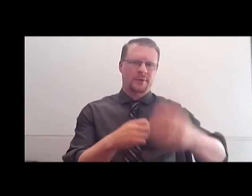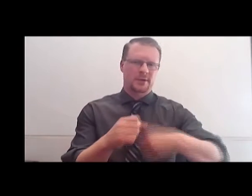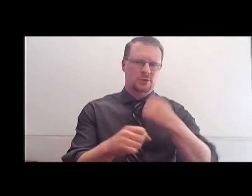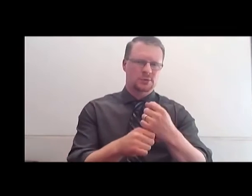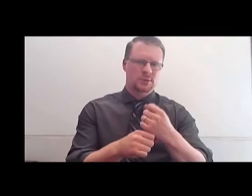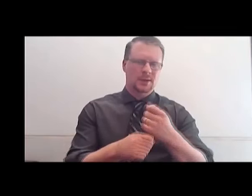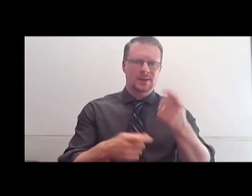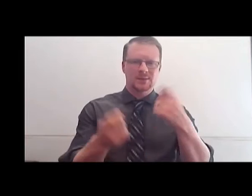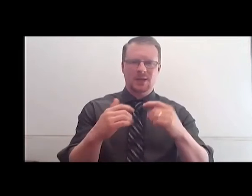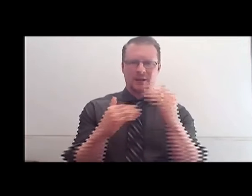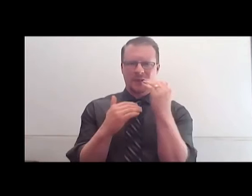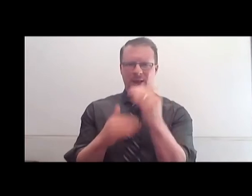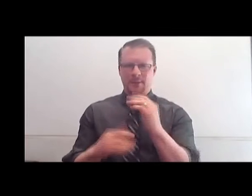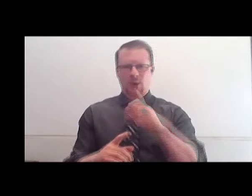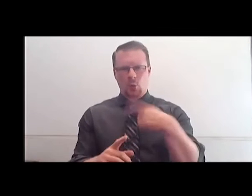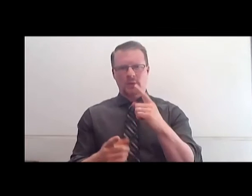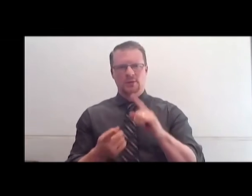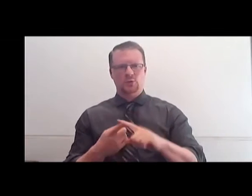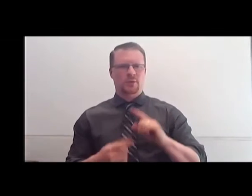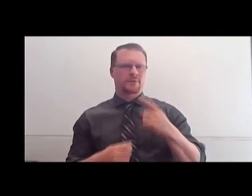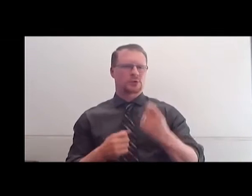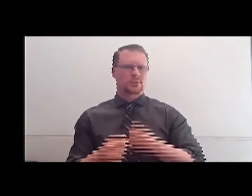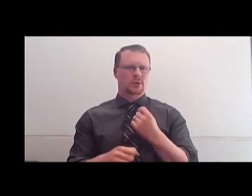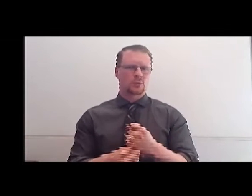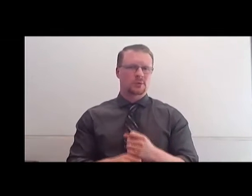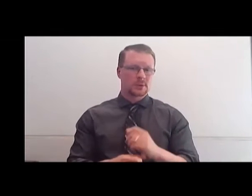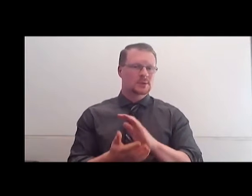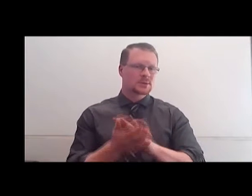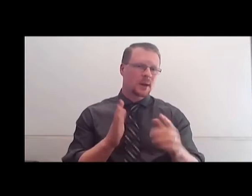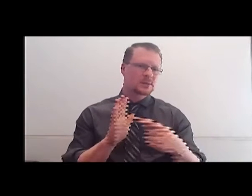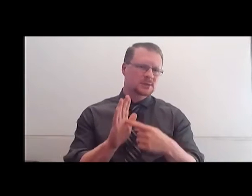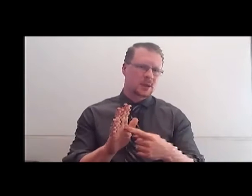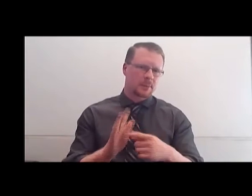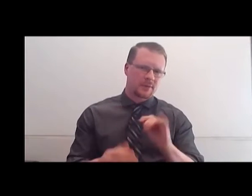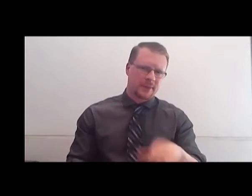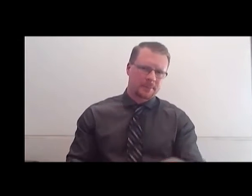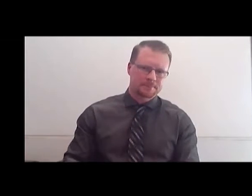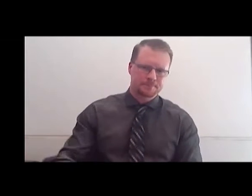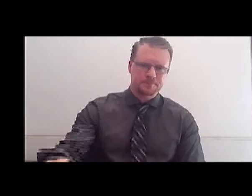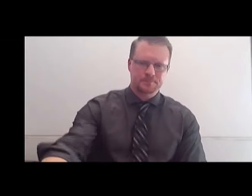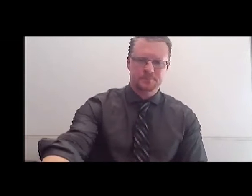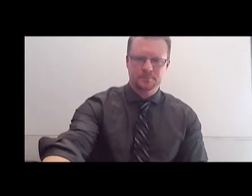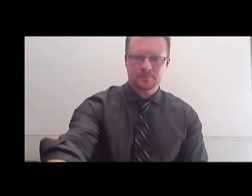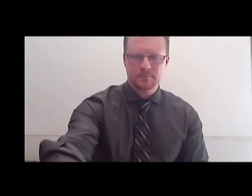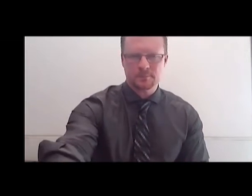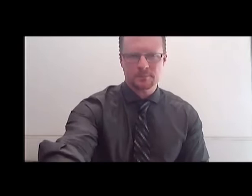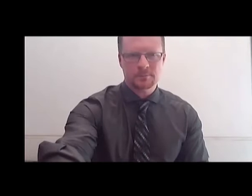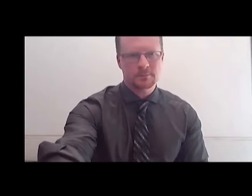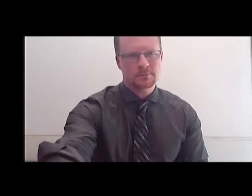especially during third and fourth years. So that was limited only for the first and second years.